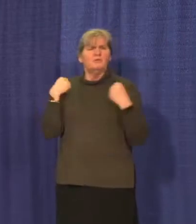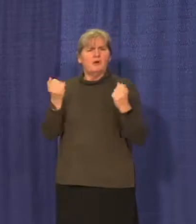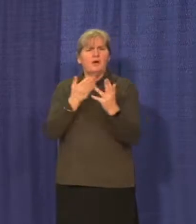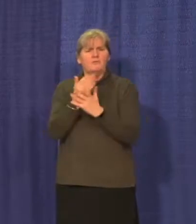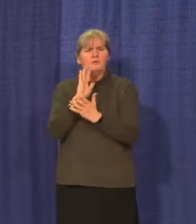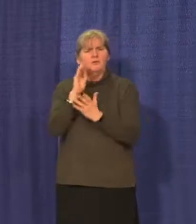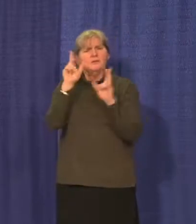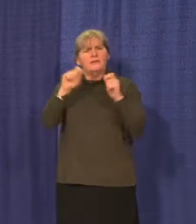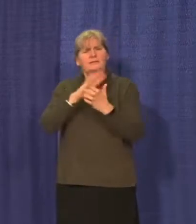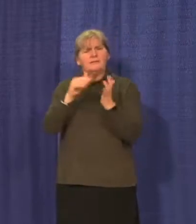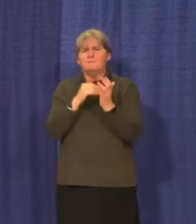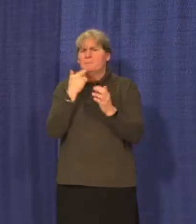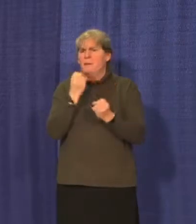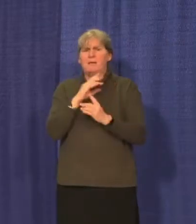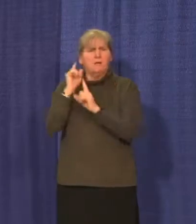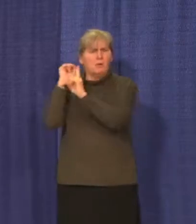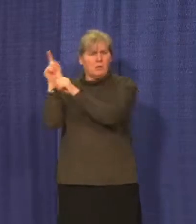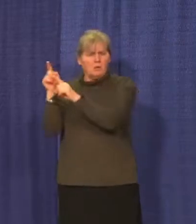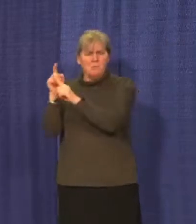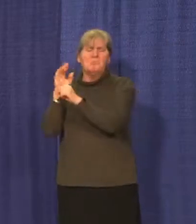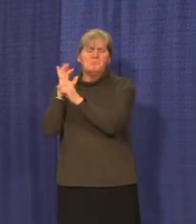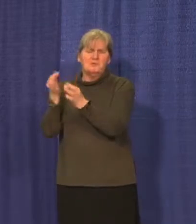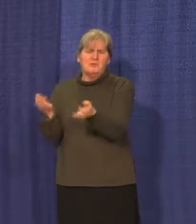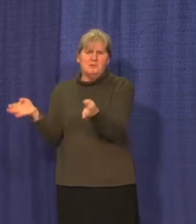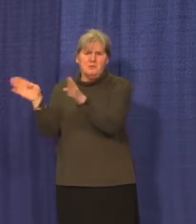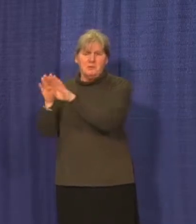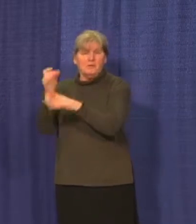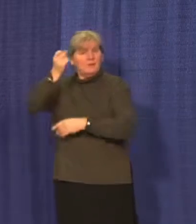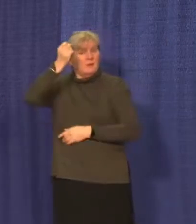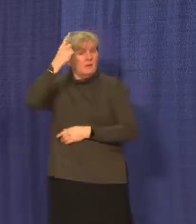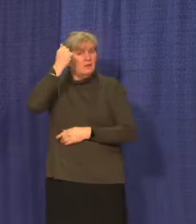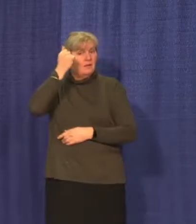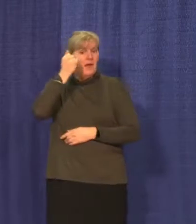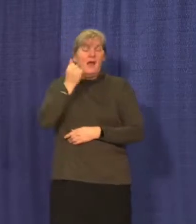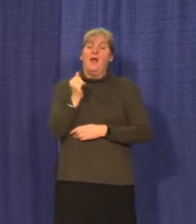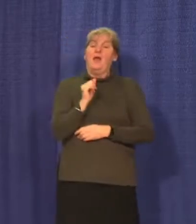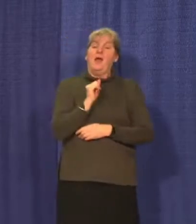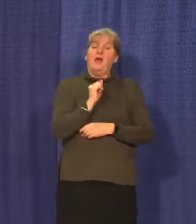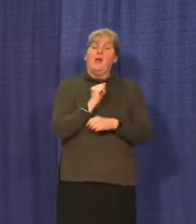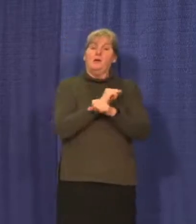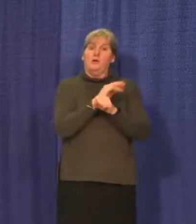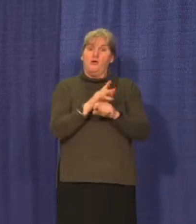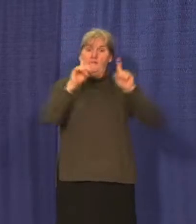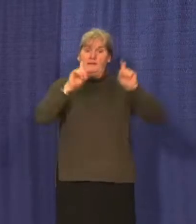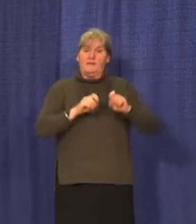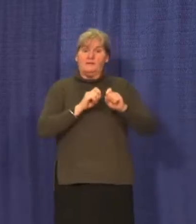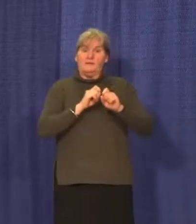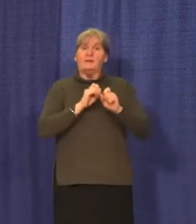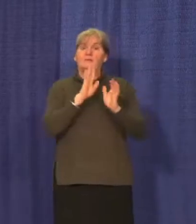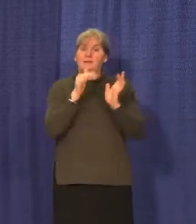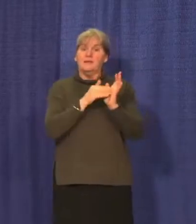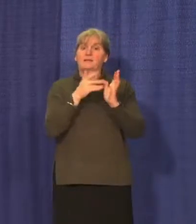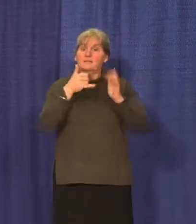testing Centre. Nevertheless, COVID-19 testing and assessment centre is still open now in available to